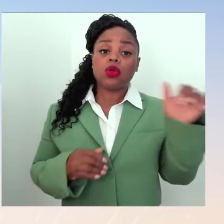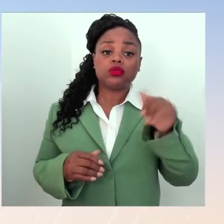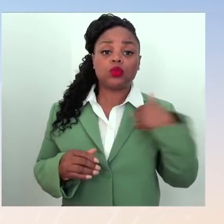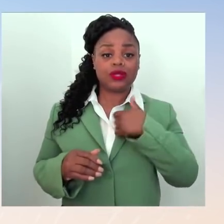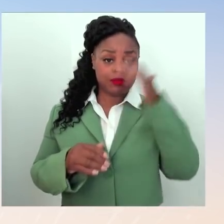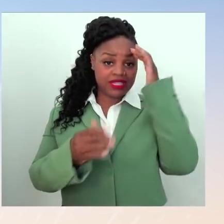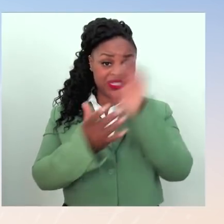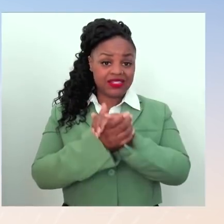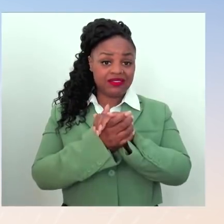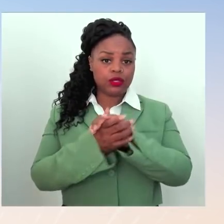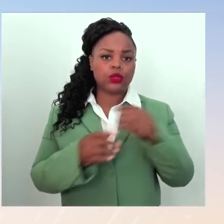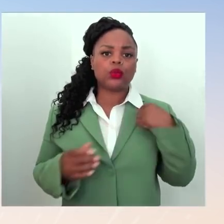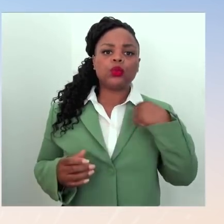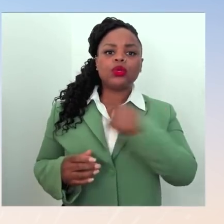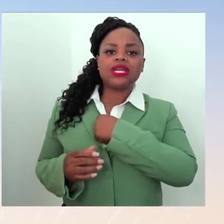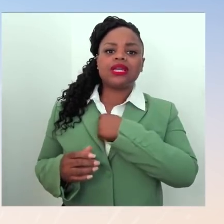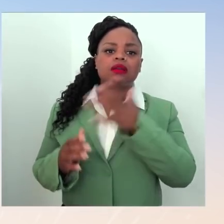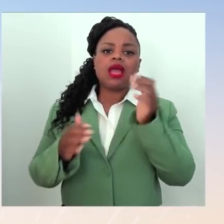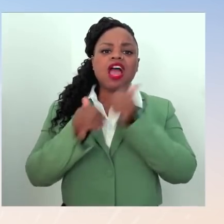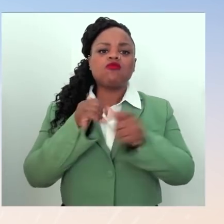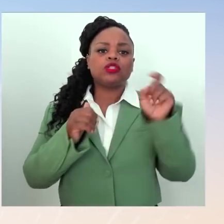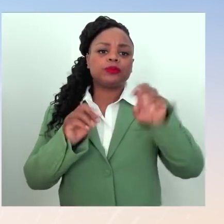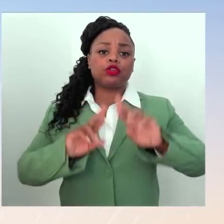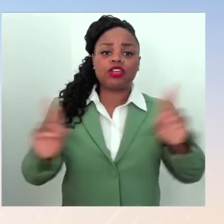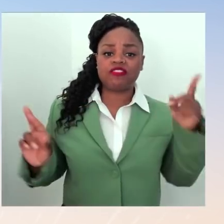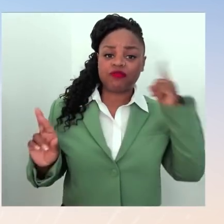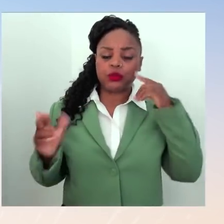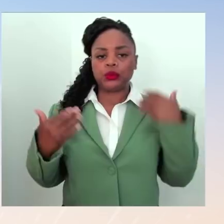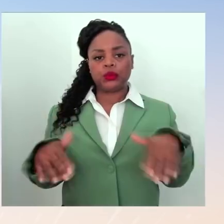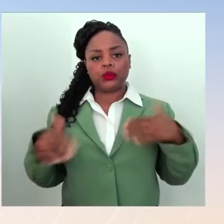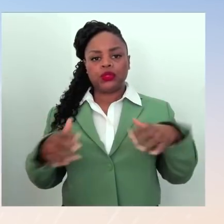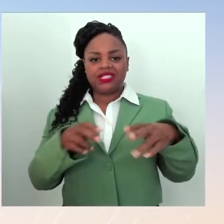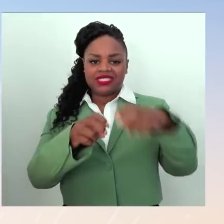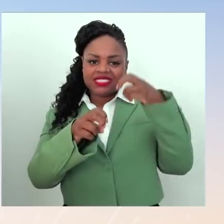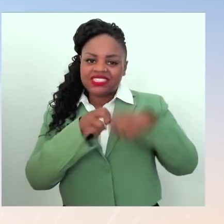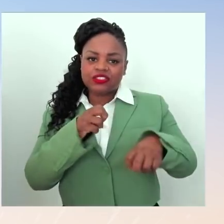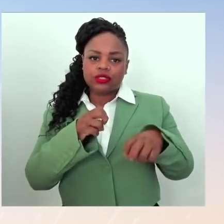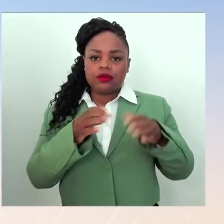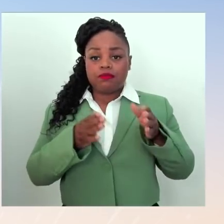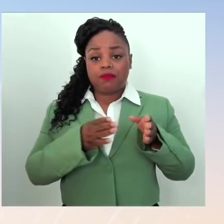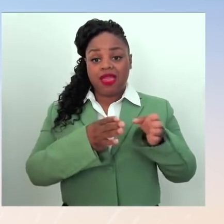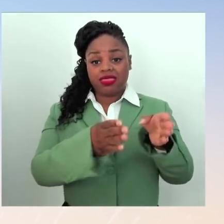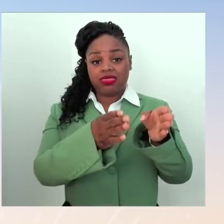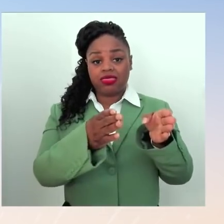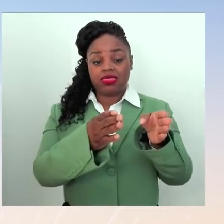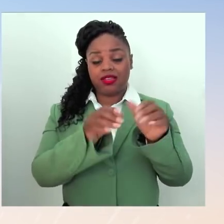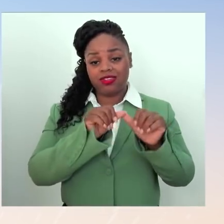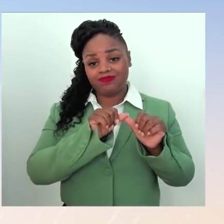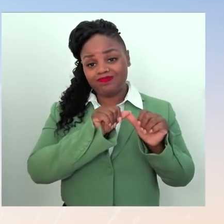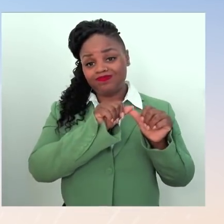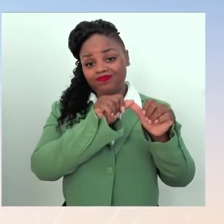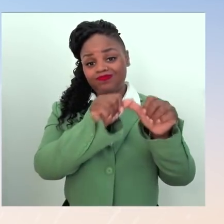and we are standing with them and supporting them, the Russians are still intending to grind out military advances in the short term